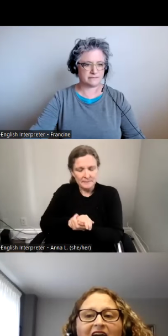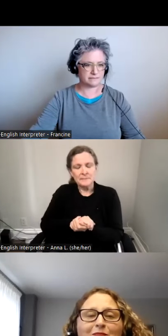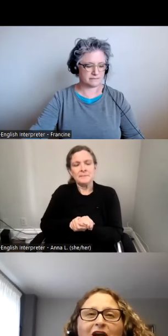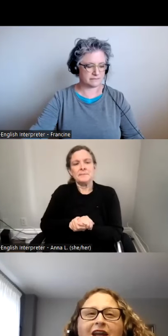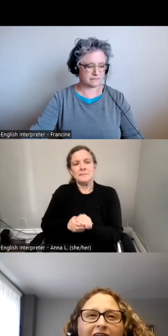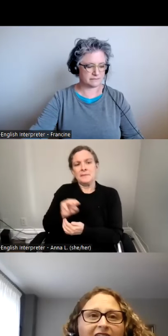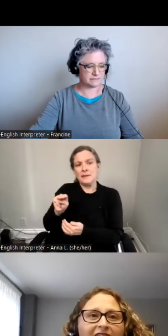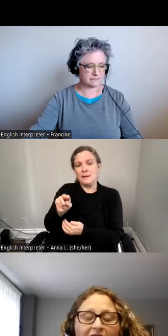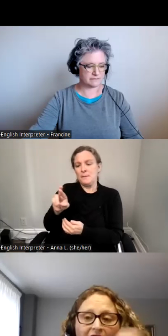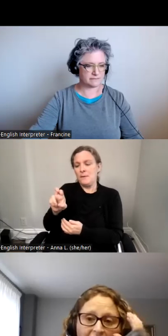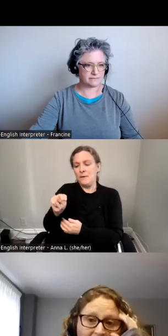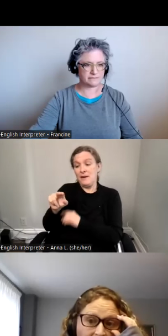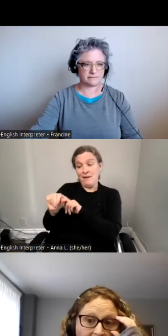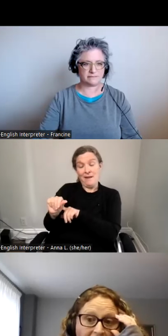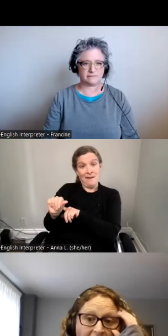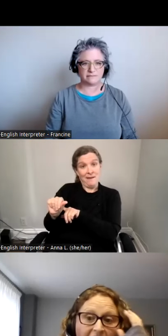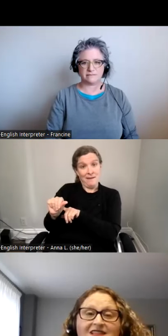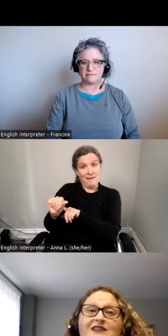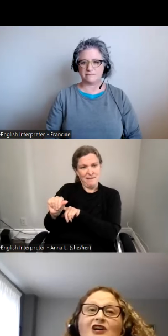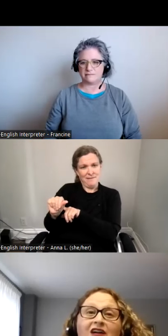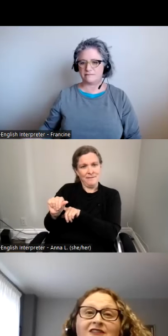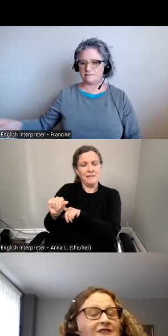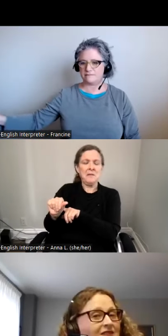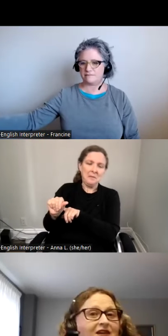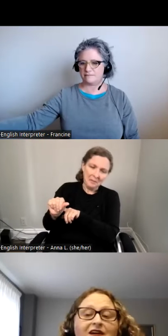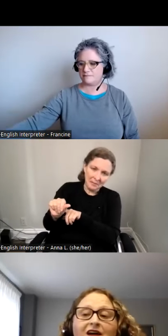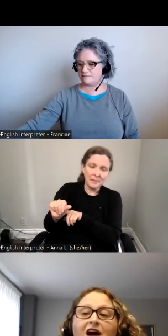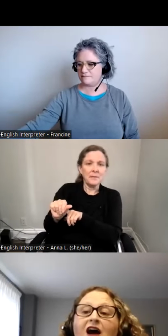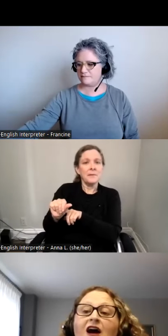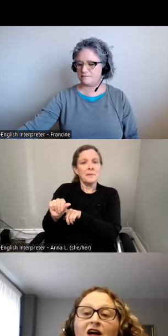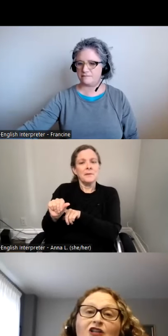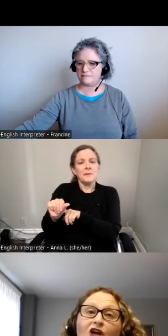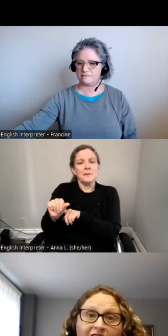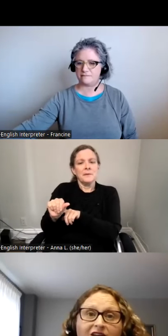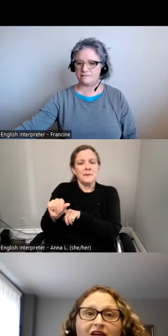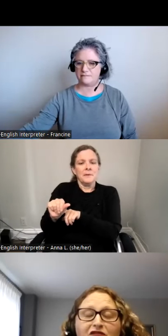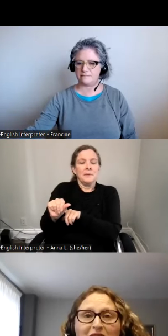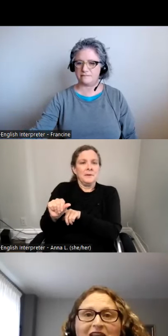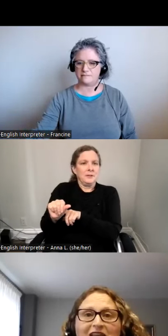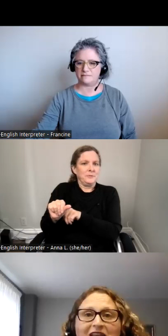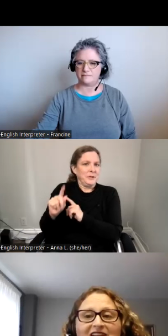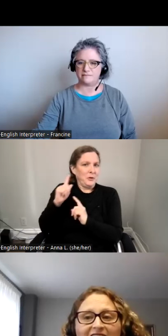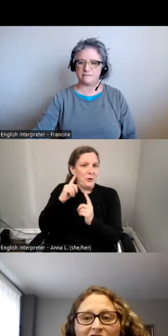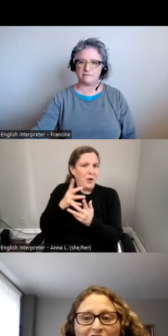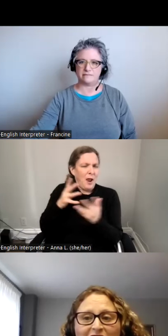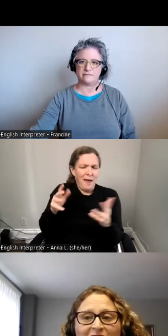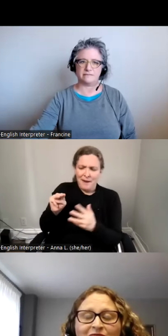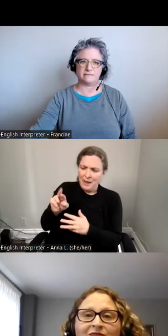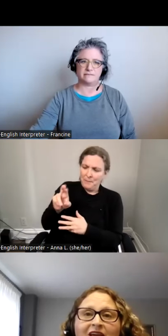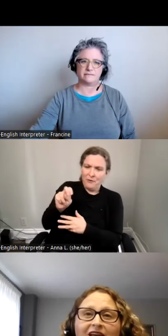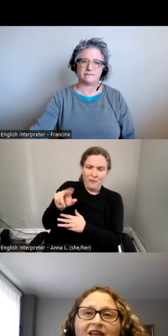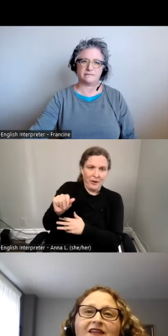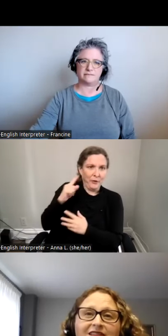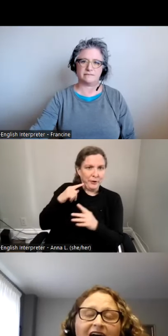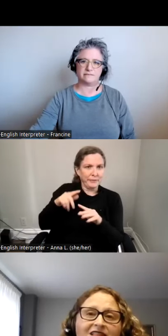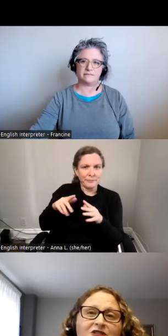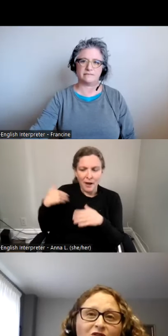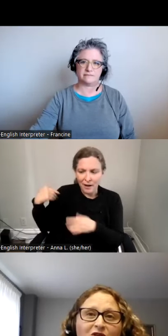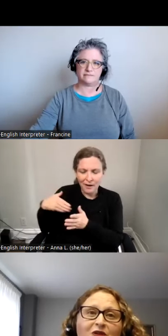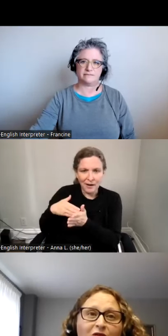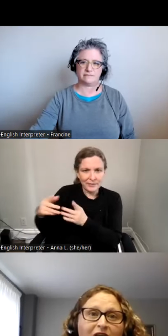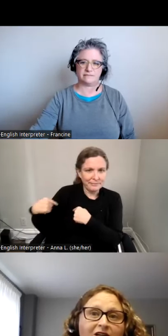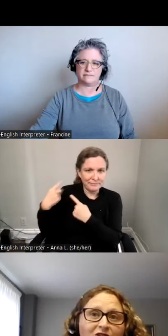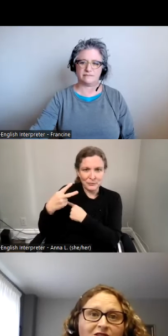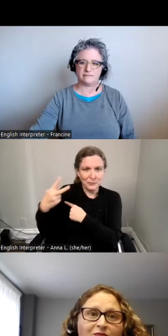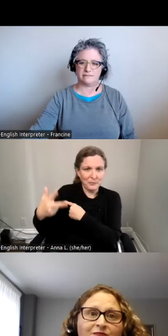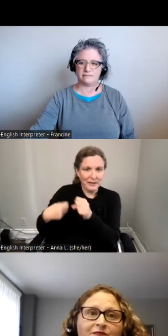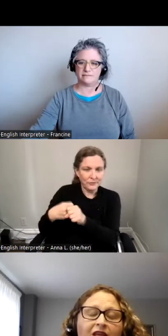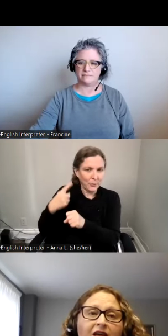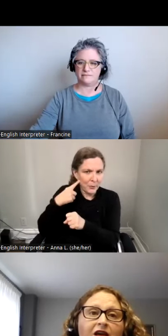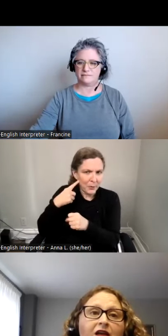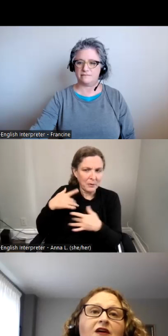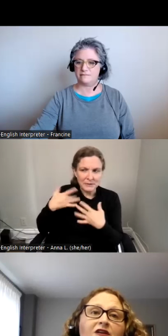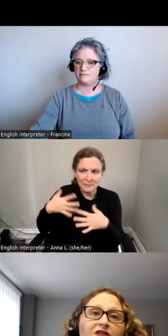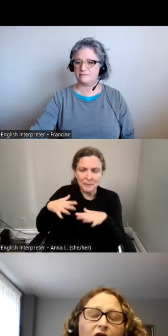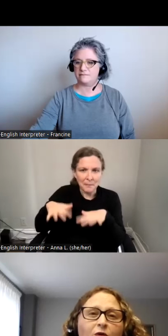M. Rna, Vaccines.